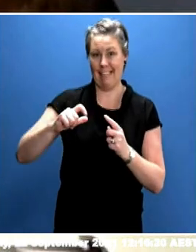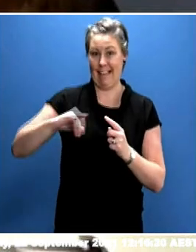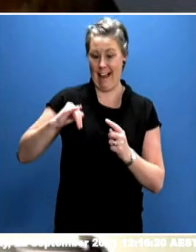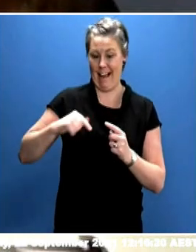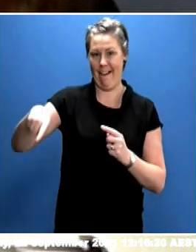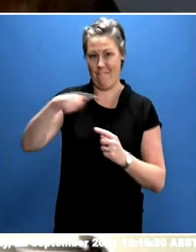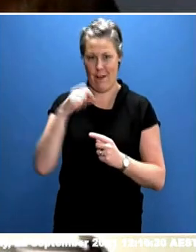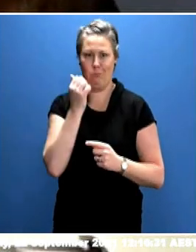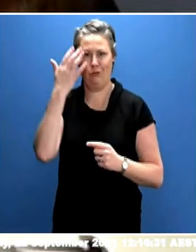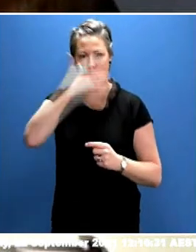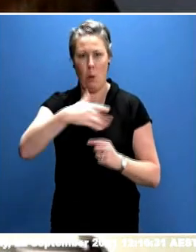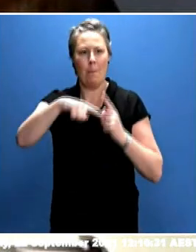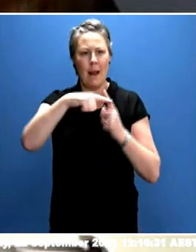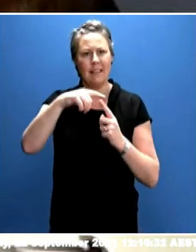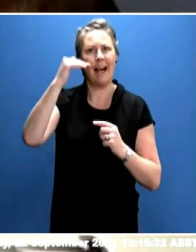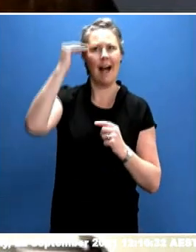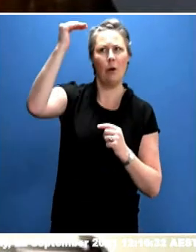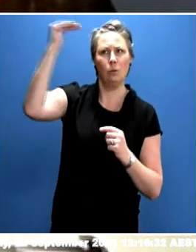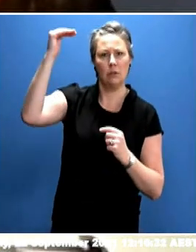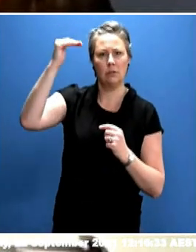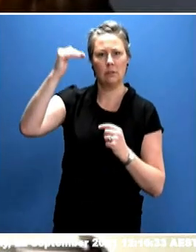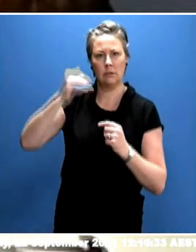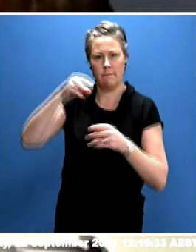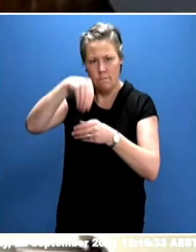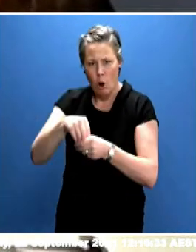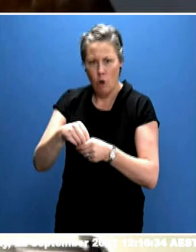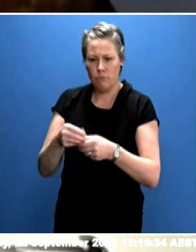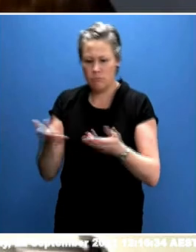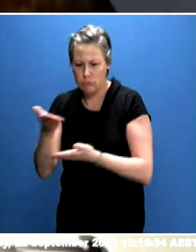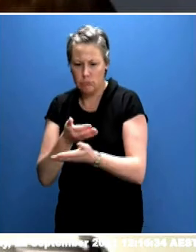community, which is difficult if that facility is in Perth and is catering to